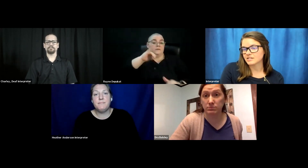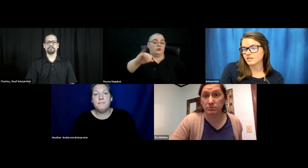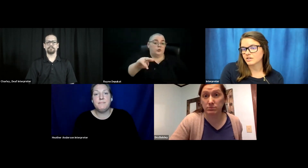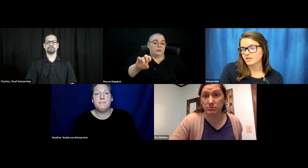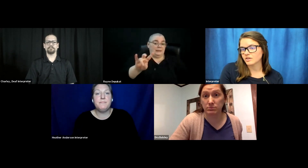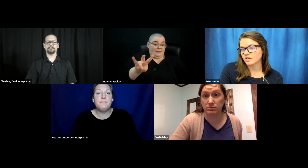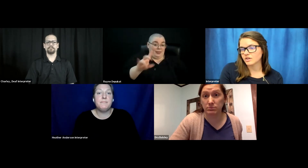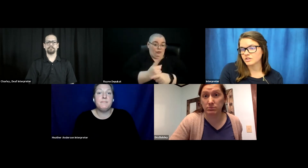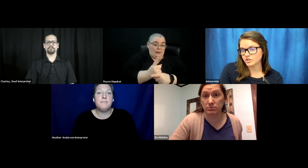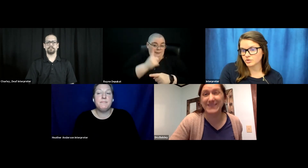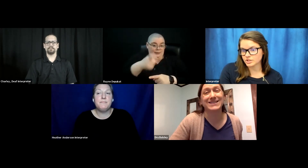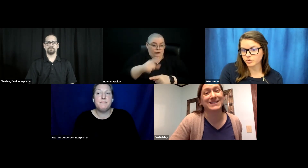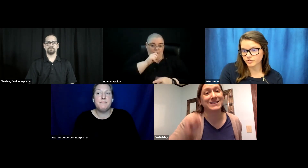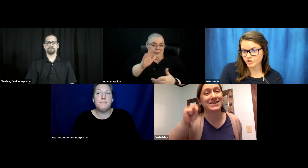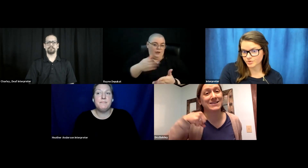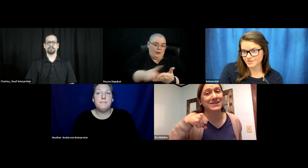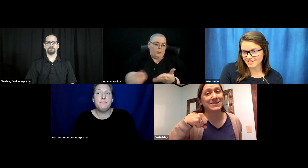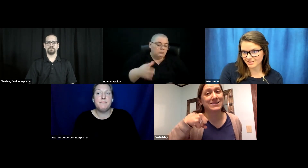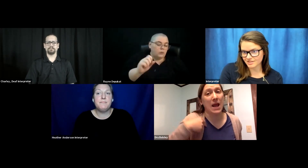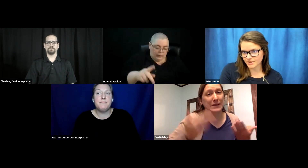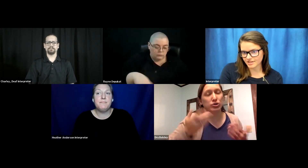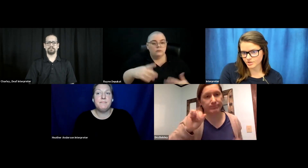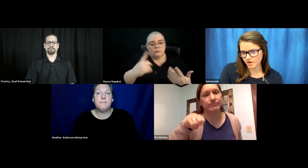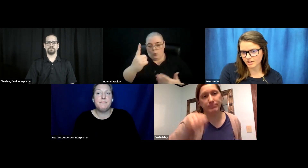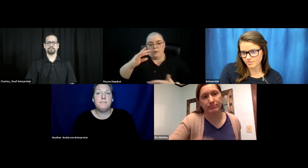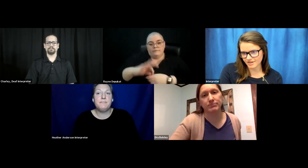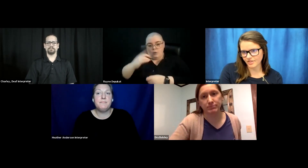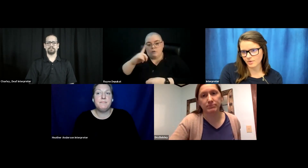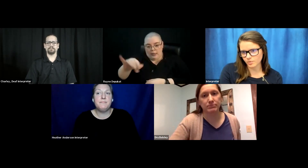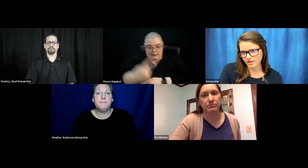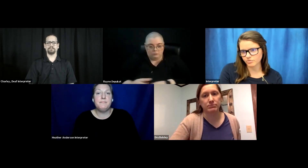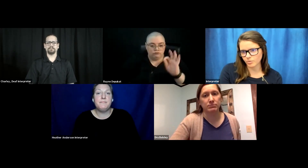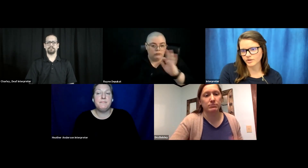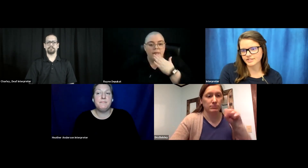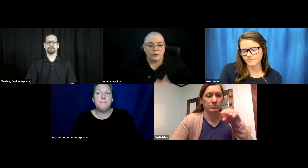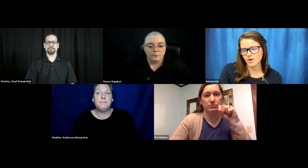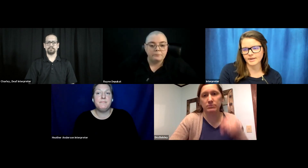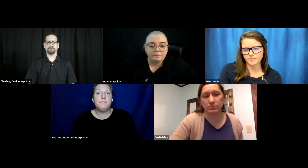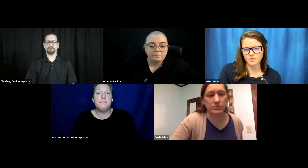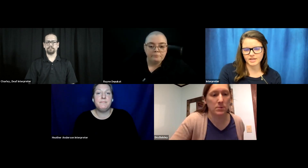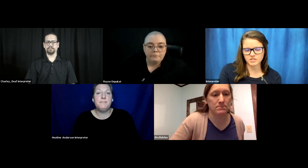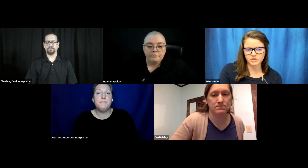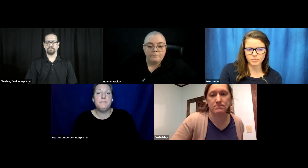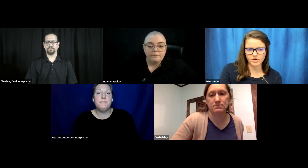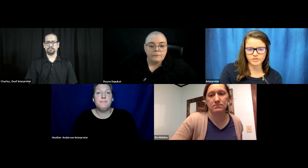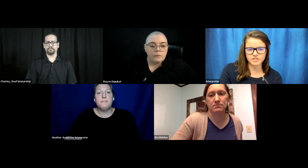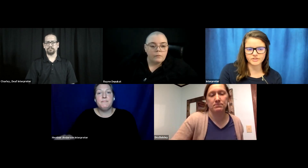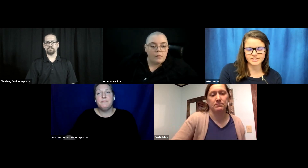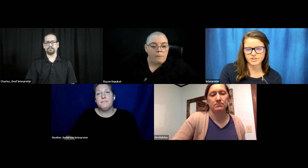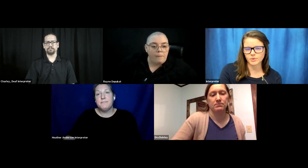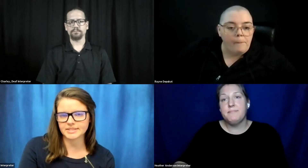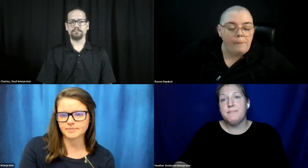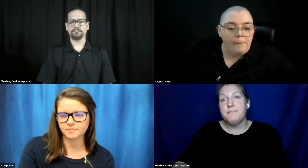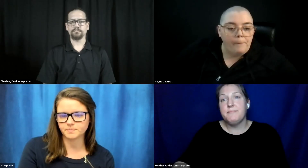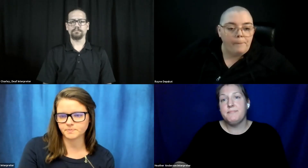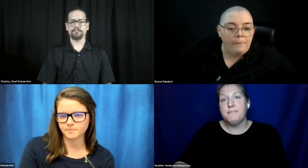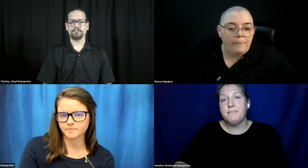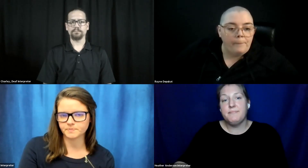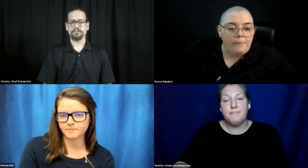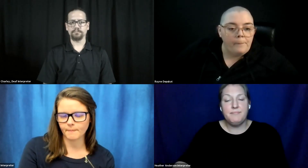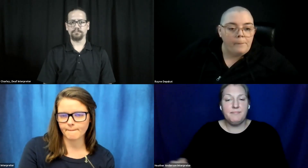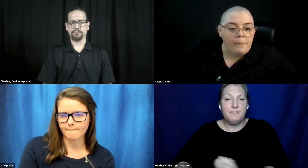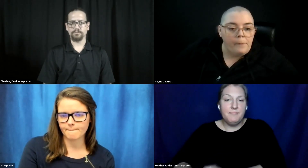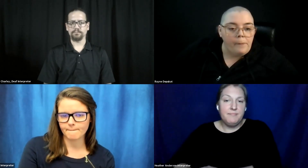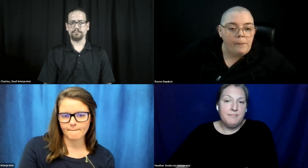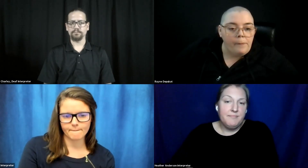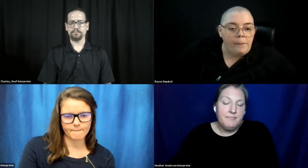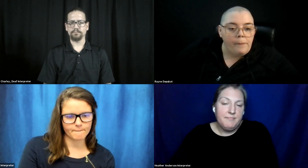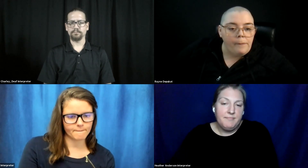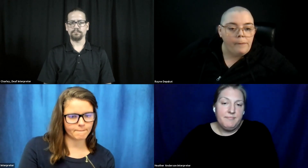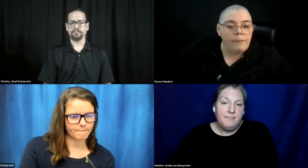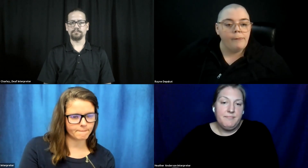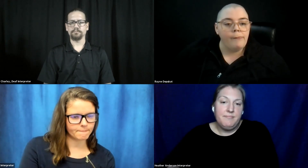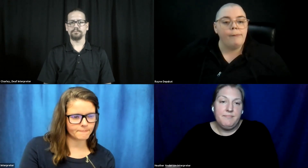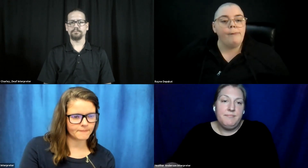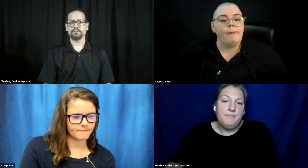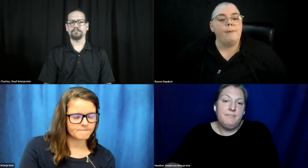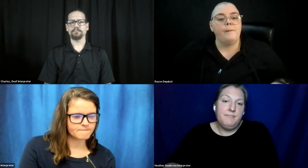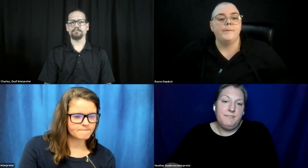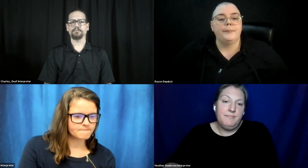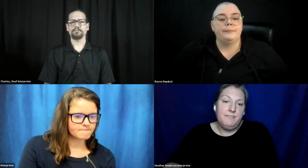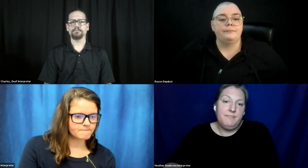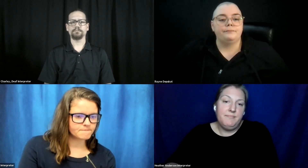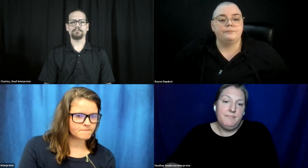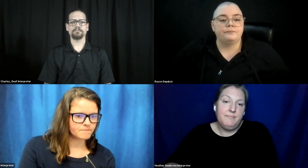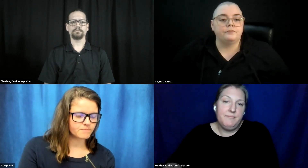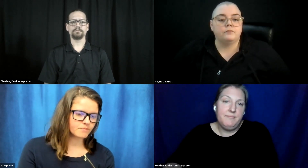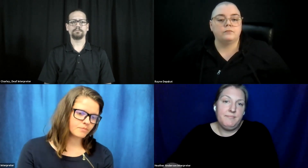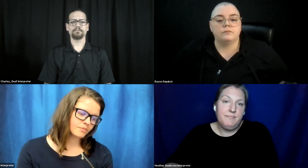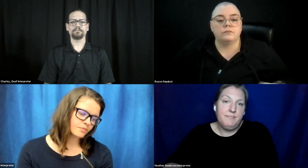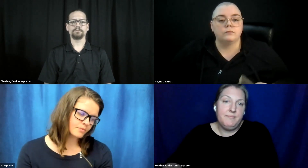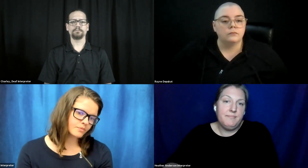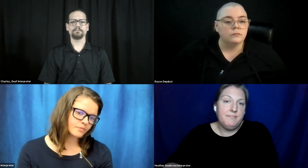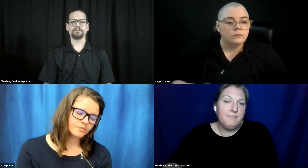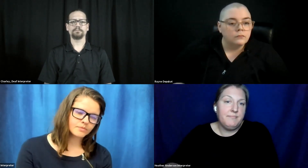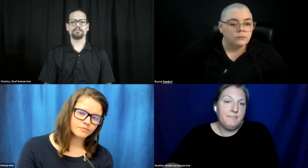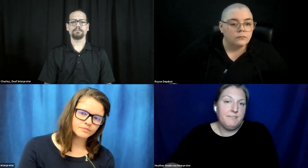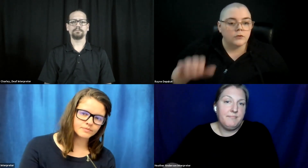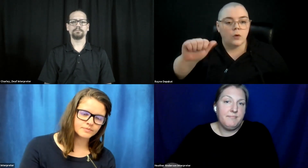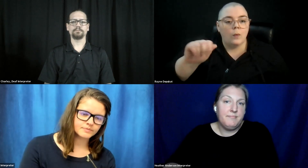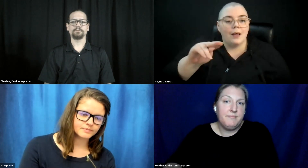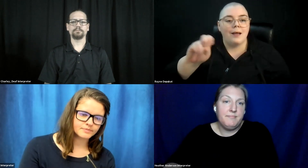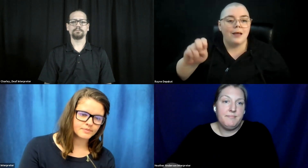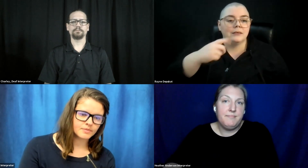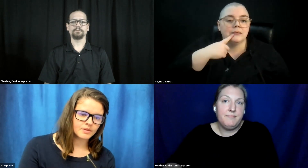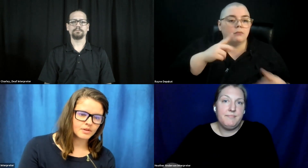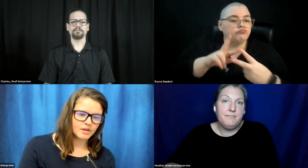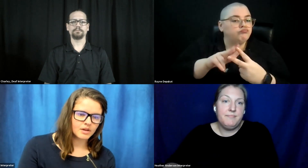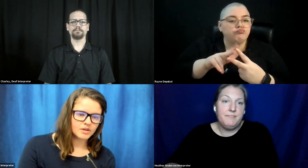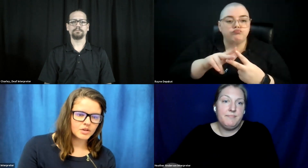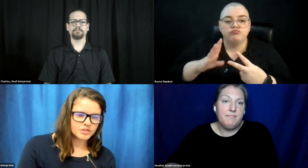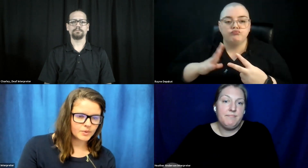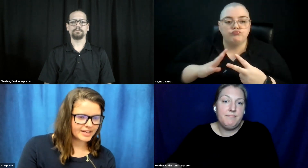But, do you still prefer June 7 because you're going to be there that week of Memorial Day. Okay, so that's your preference for the day choice.